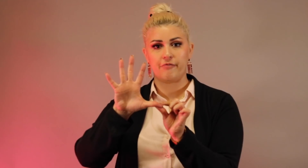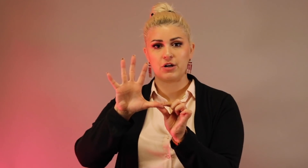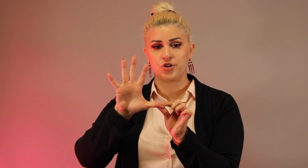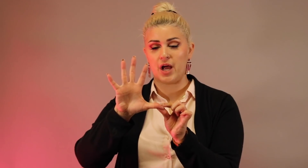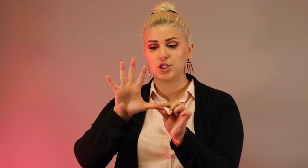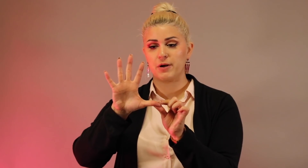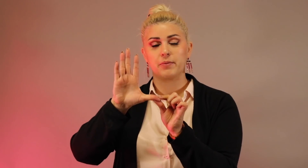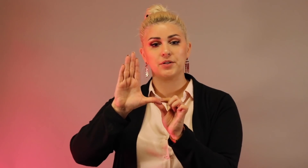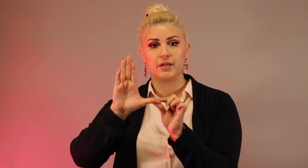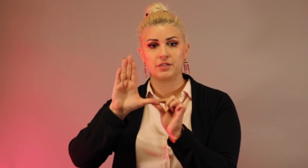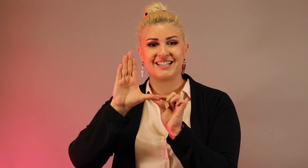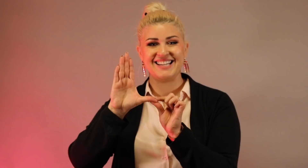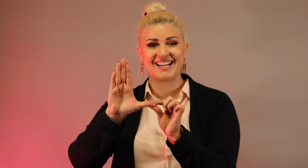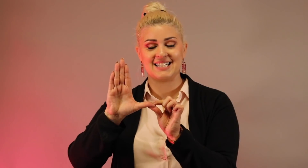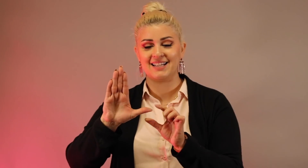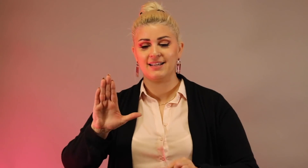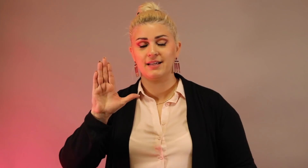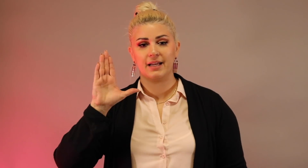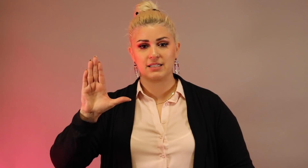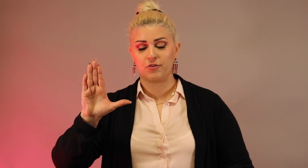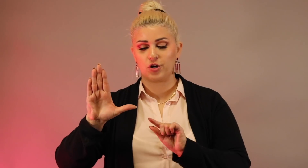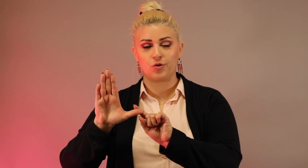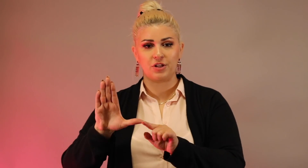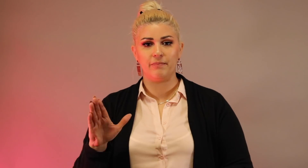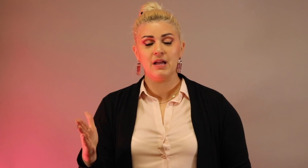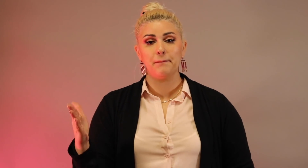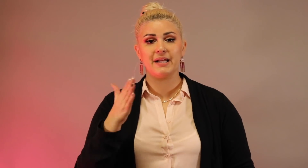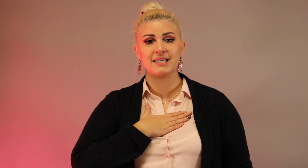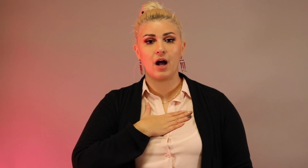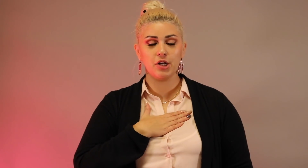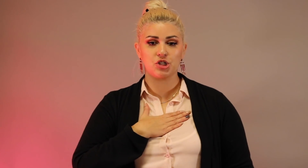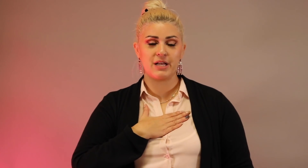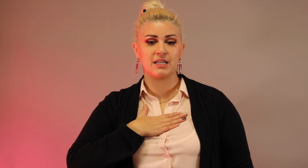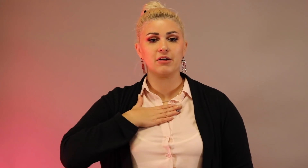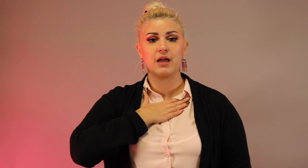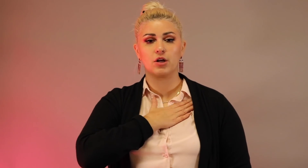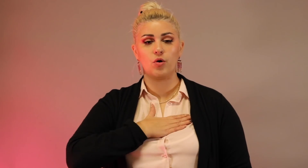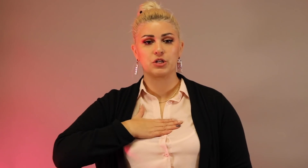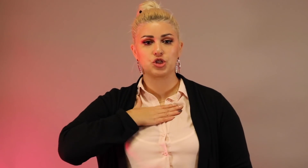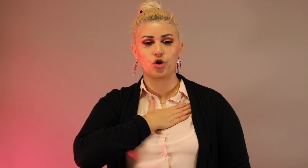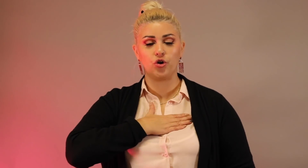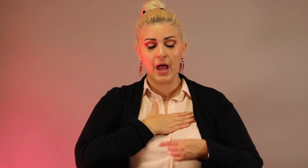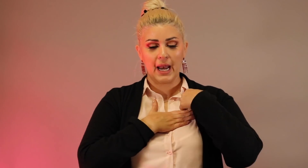Your fingers are not spread apart, they're connected, except for your thumb. Place it on your chest here and then go on a circle.